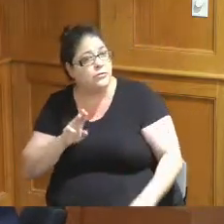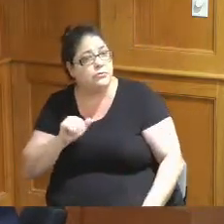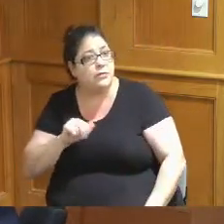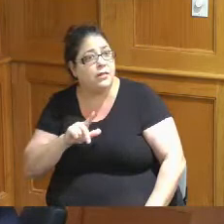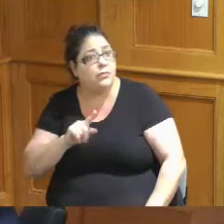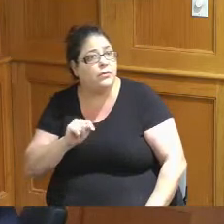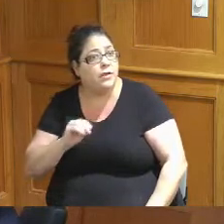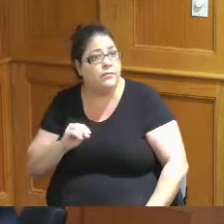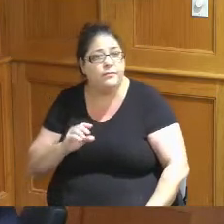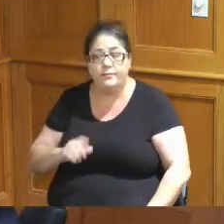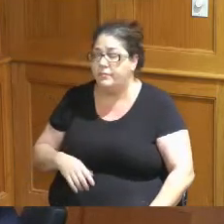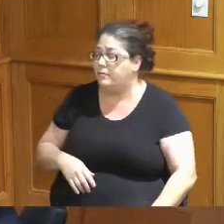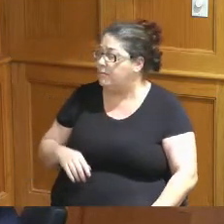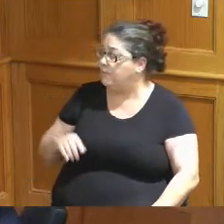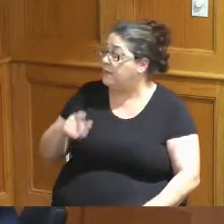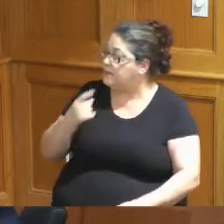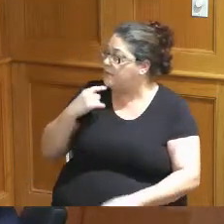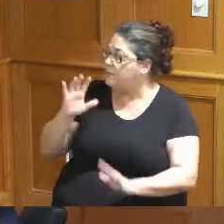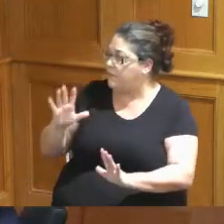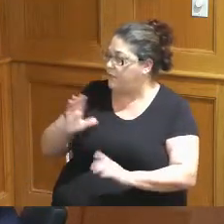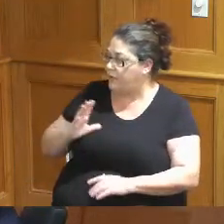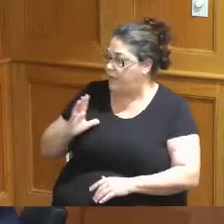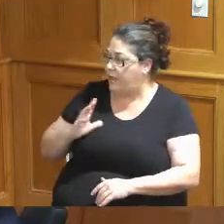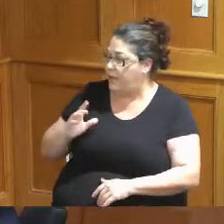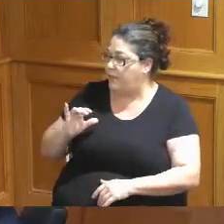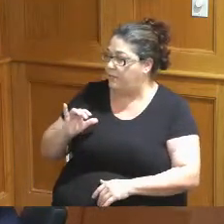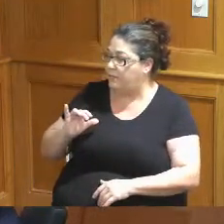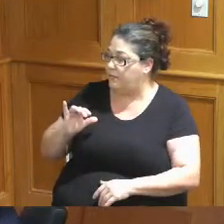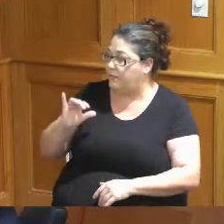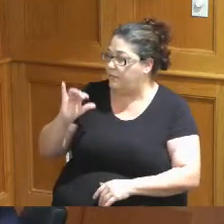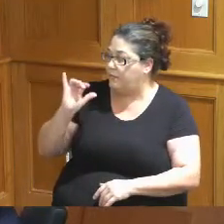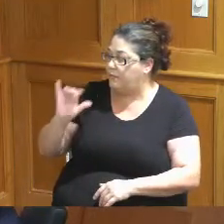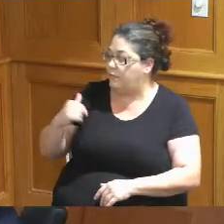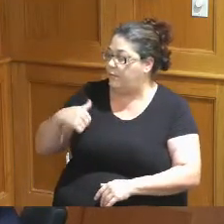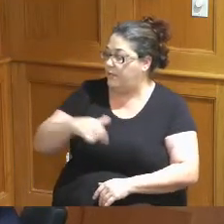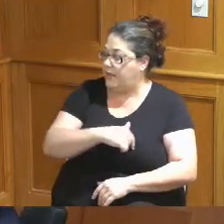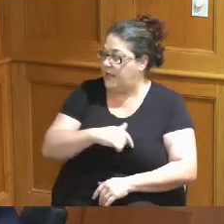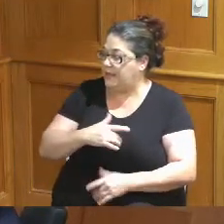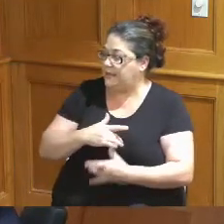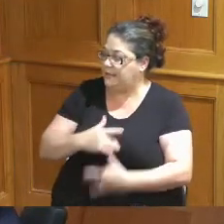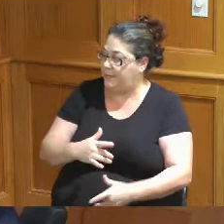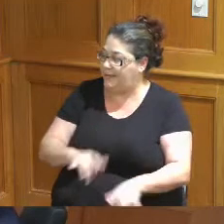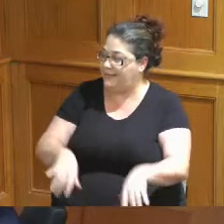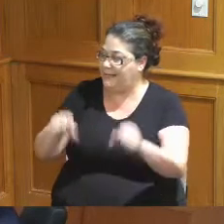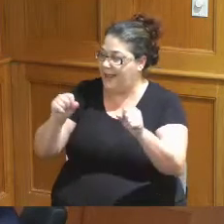respond by saying that we we typically carry out Administrative actions based upon what we